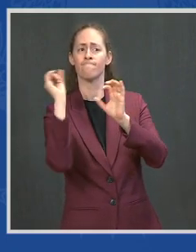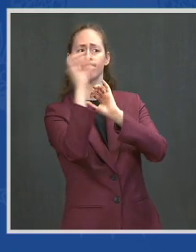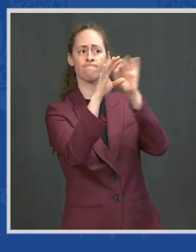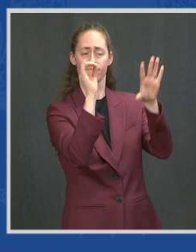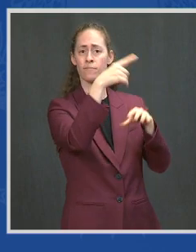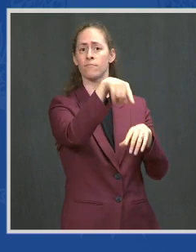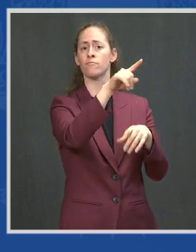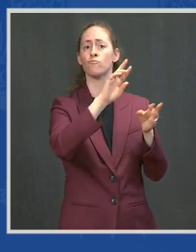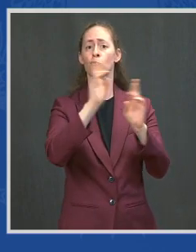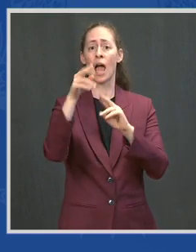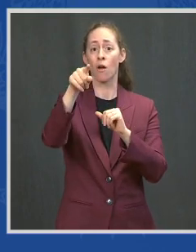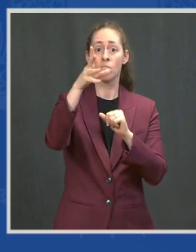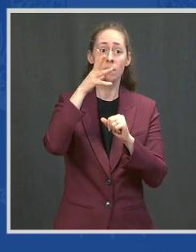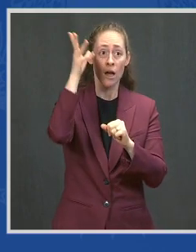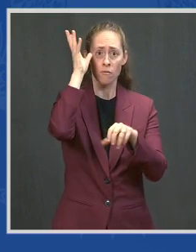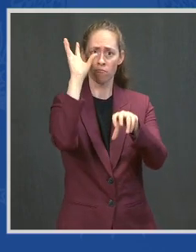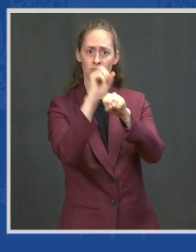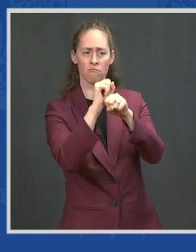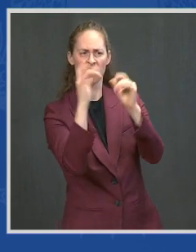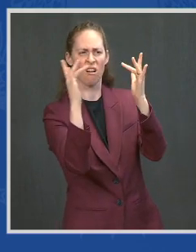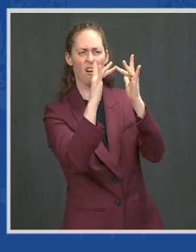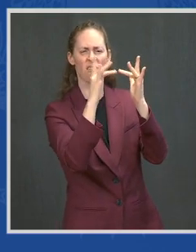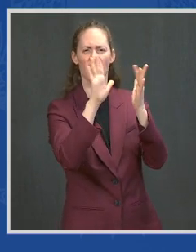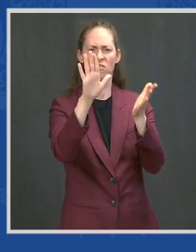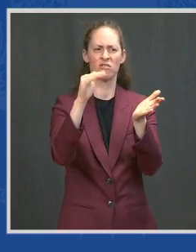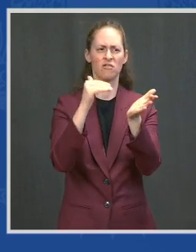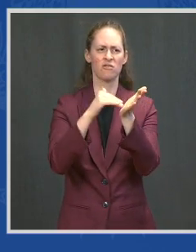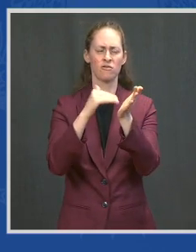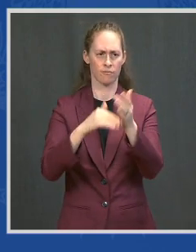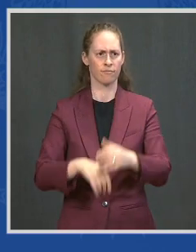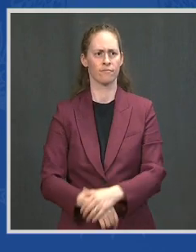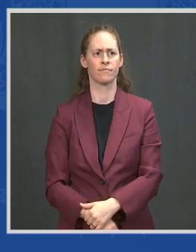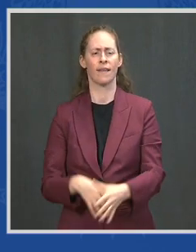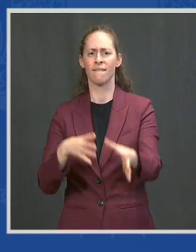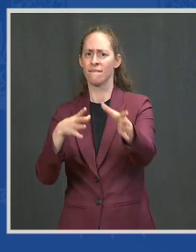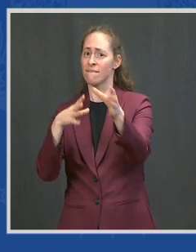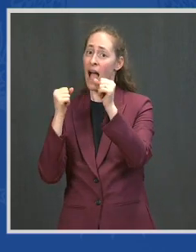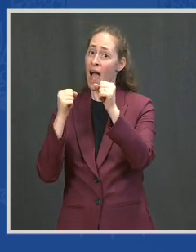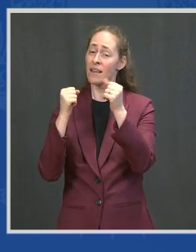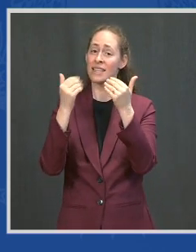easy, fast and free. And if teens are on the move this summer,